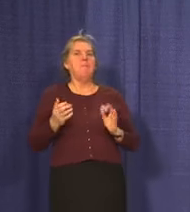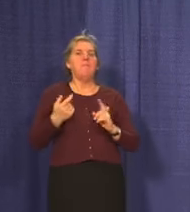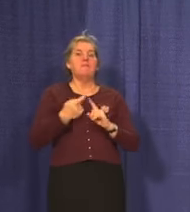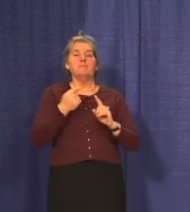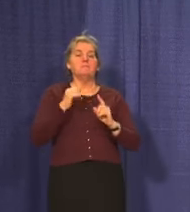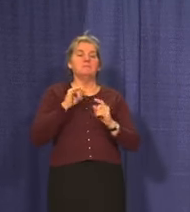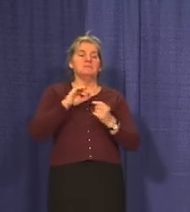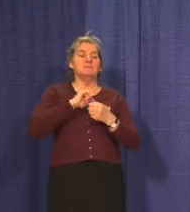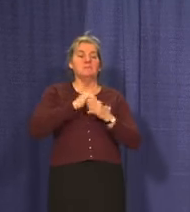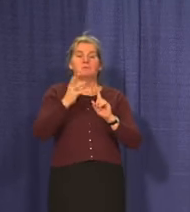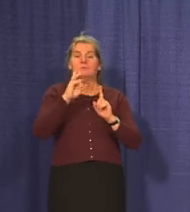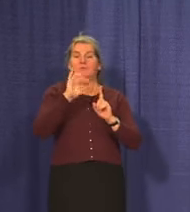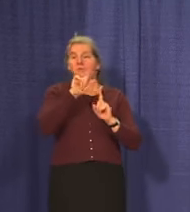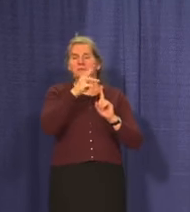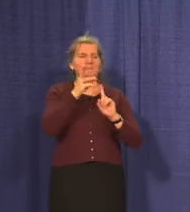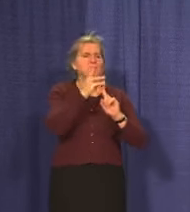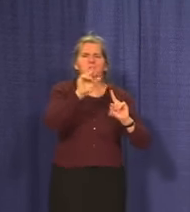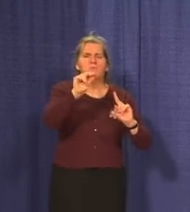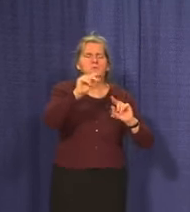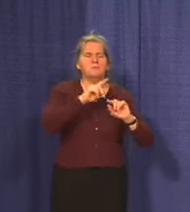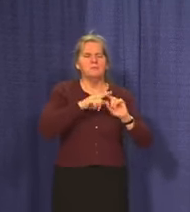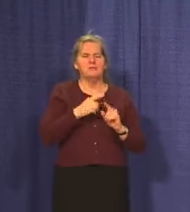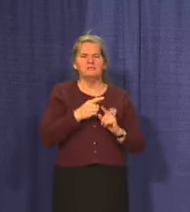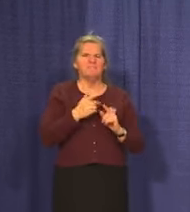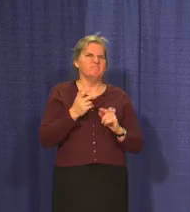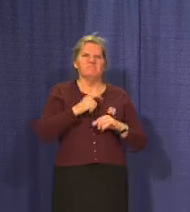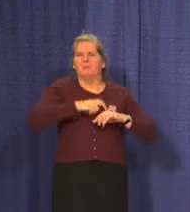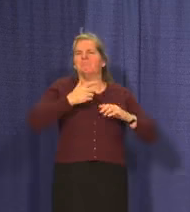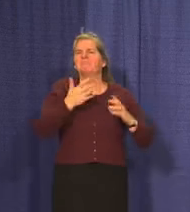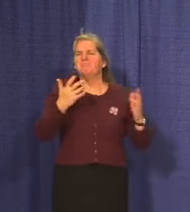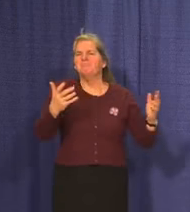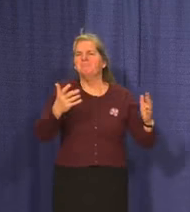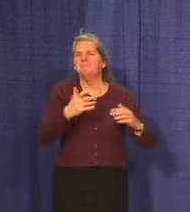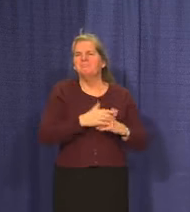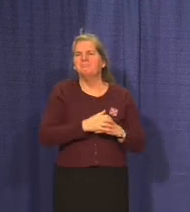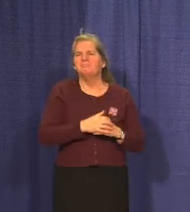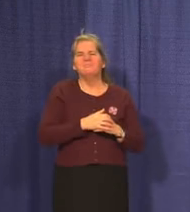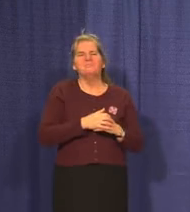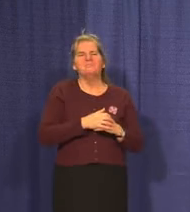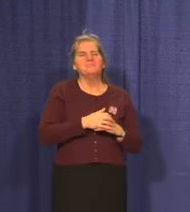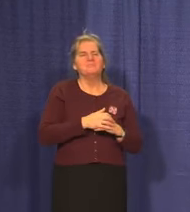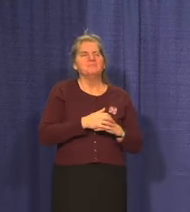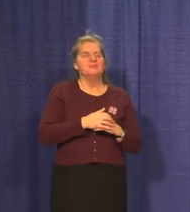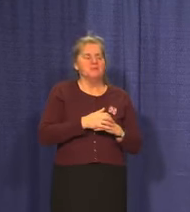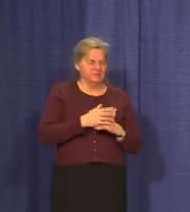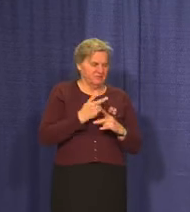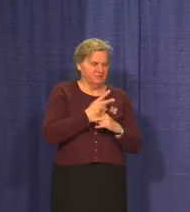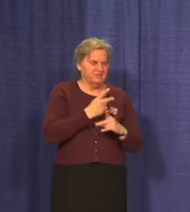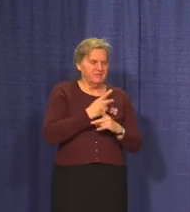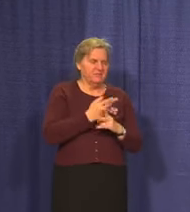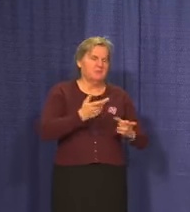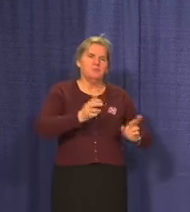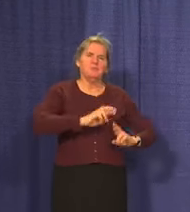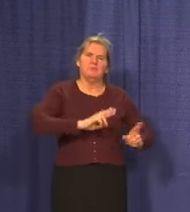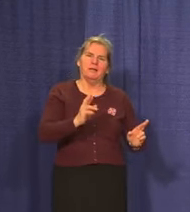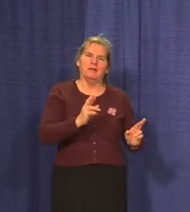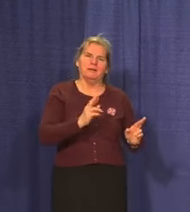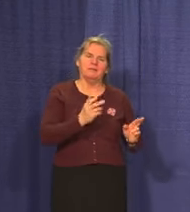FURTHER THE ARGUMENT FOR MAKING THE CASE FOR THAT CHANGE.